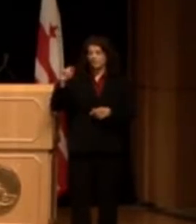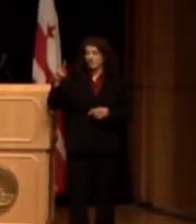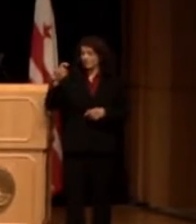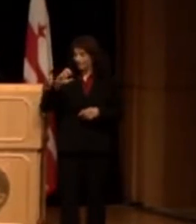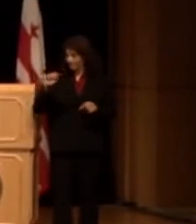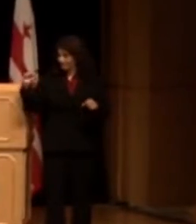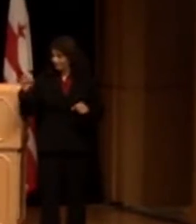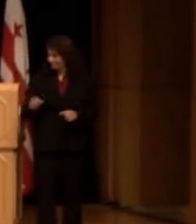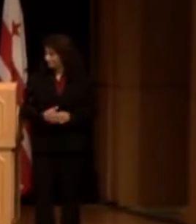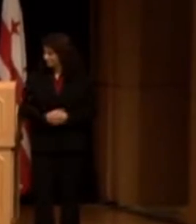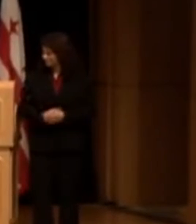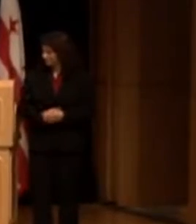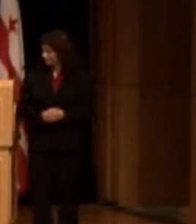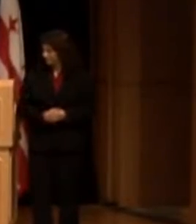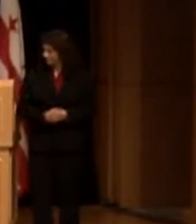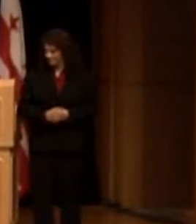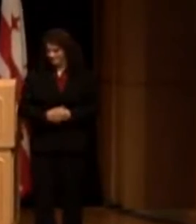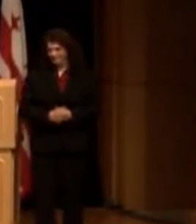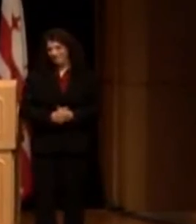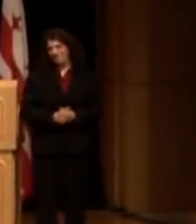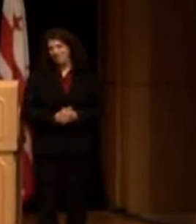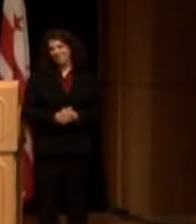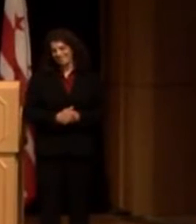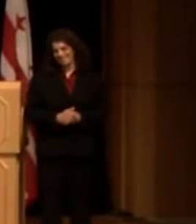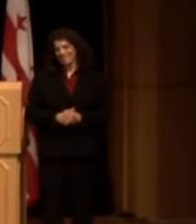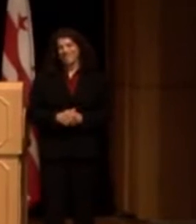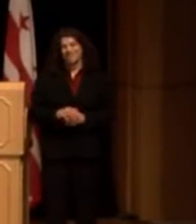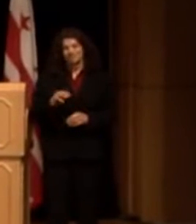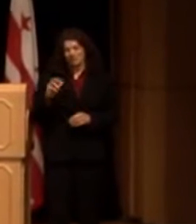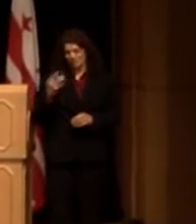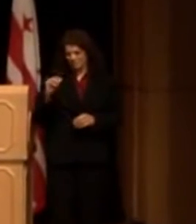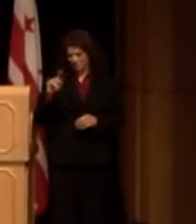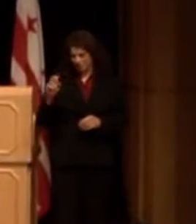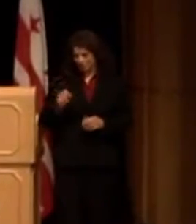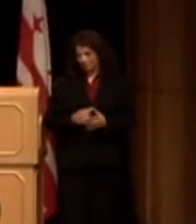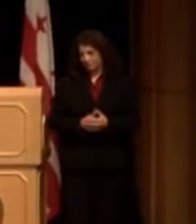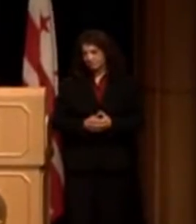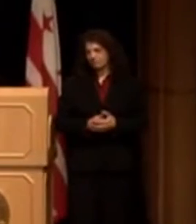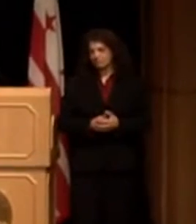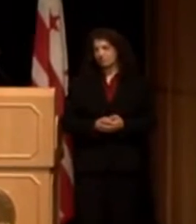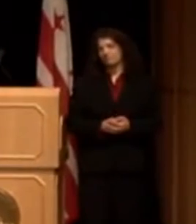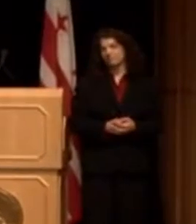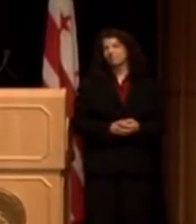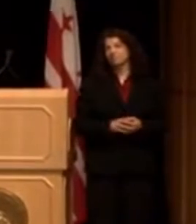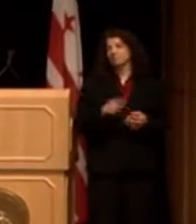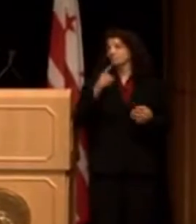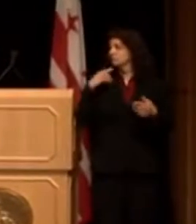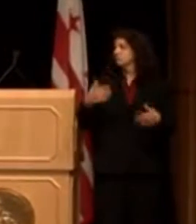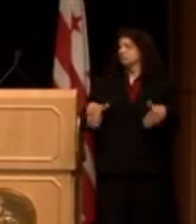YOU KNOW, THIS IS OUR REAL OPPORTUNITY ANNUALLY THIS IS THE